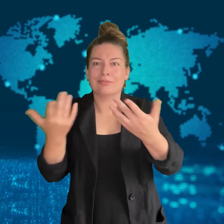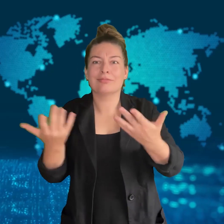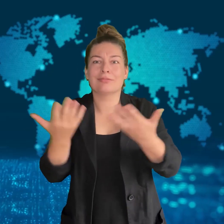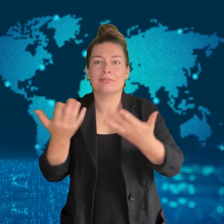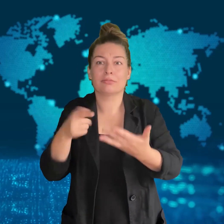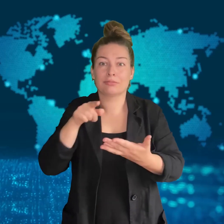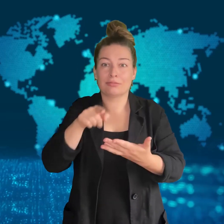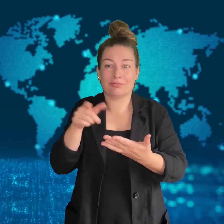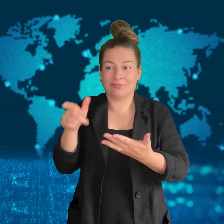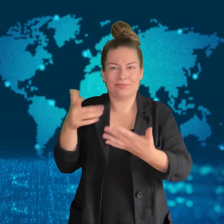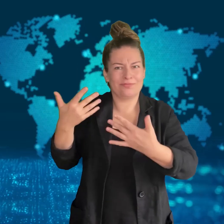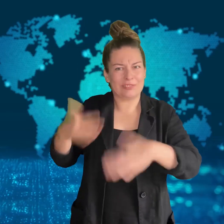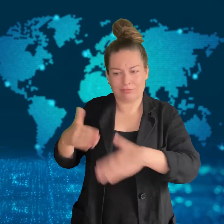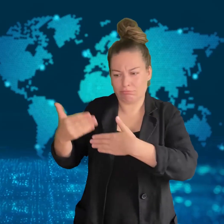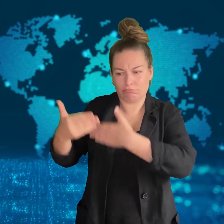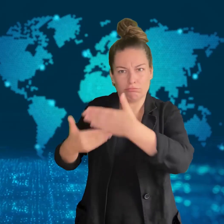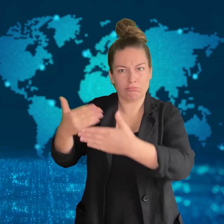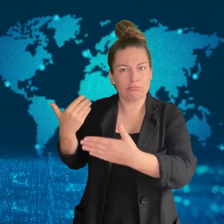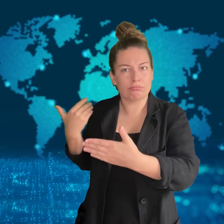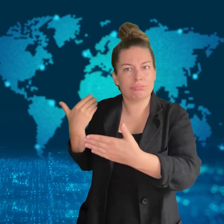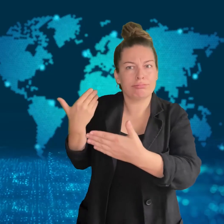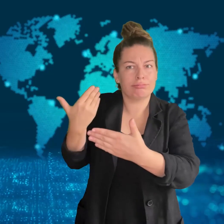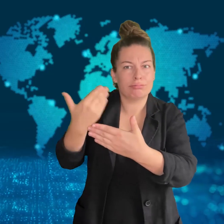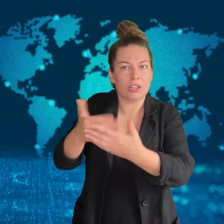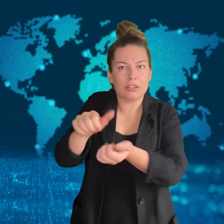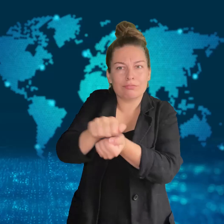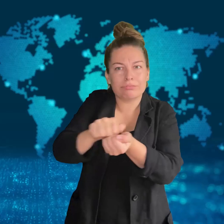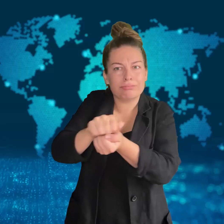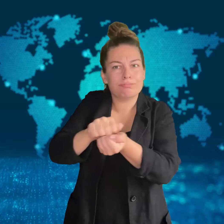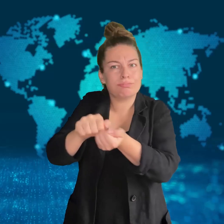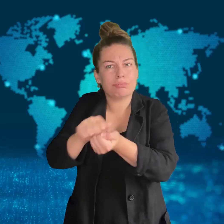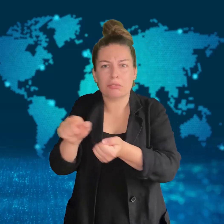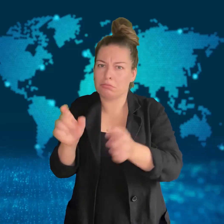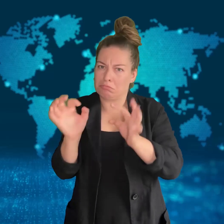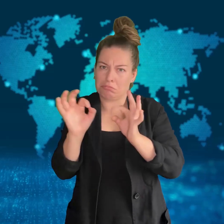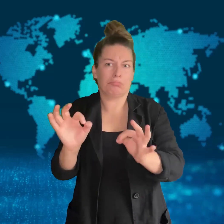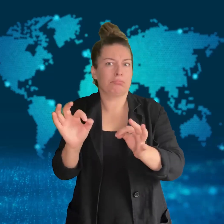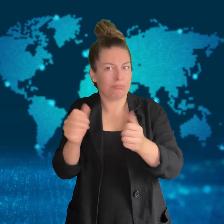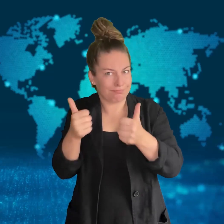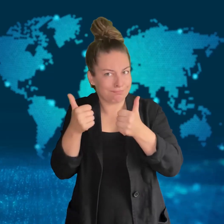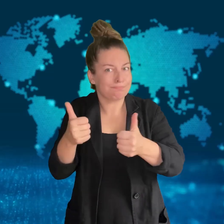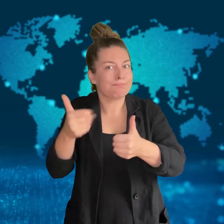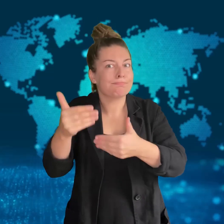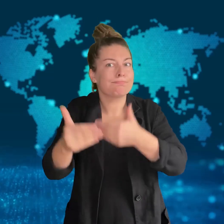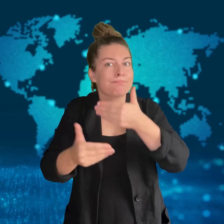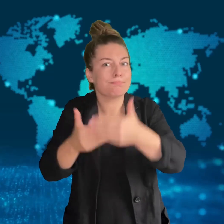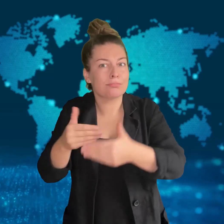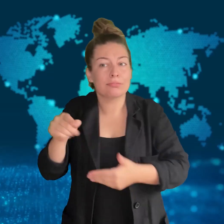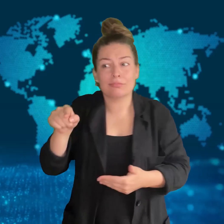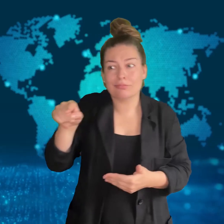They hold that California officials have known that